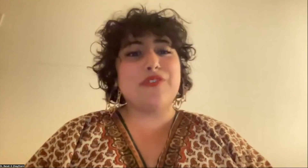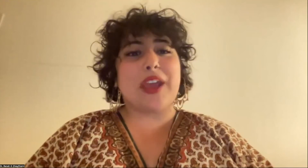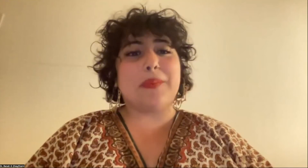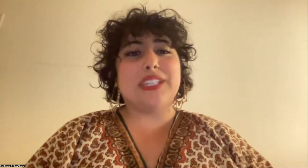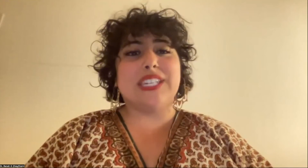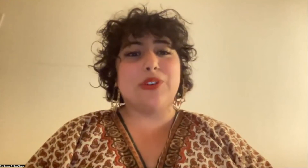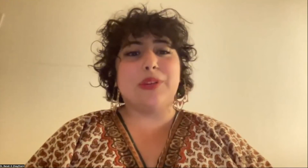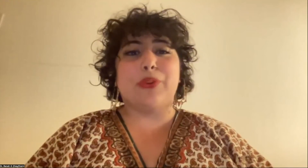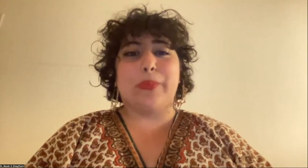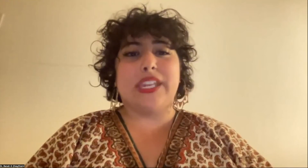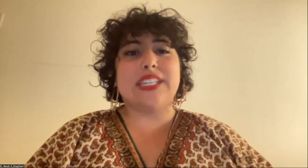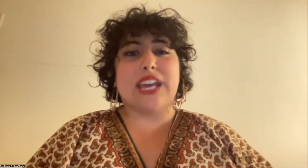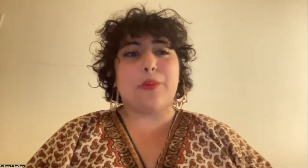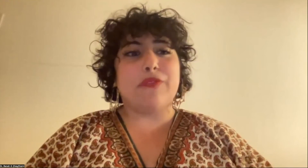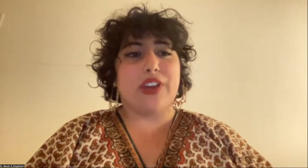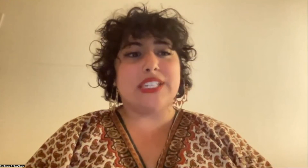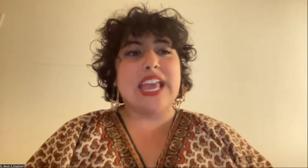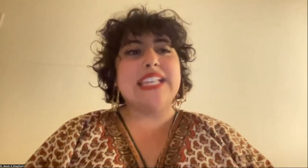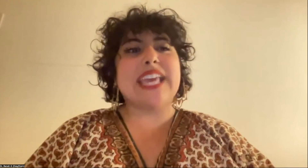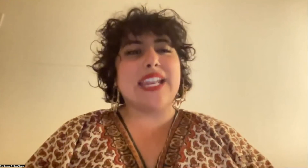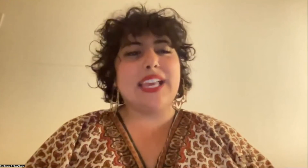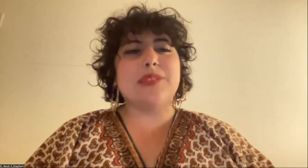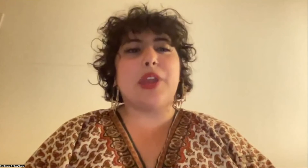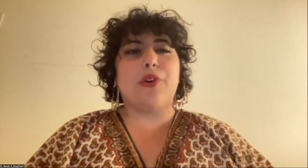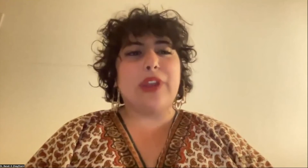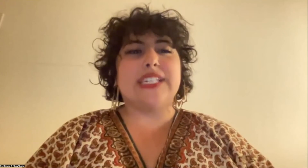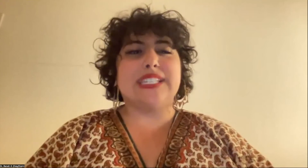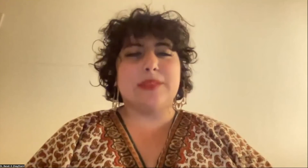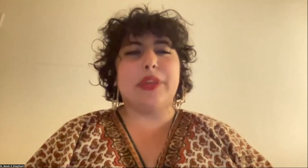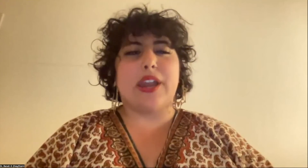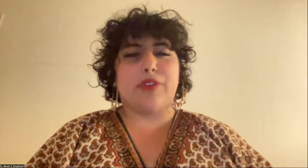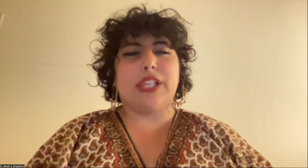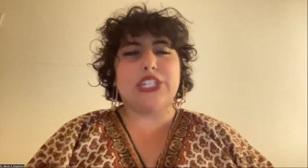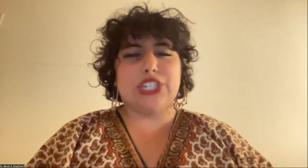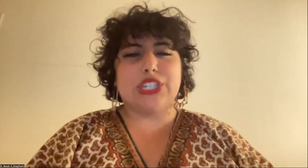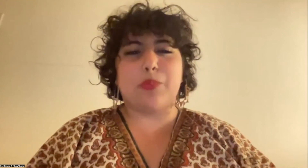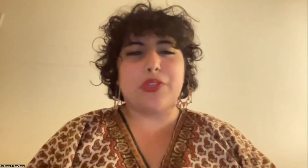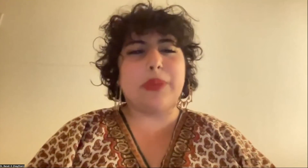your family’s neoliberal pity endowment fund to analyze my own endosymbiotic relationship with the